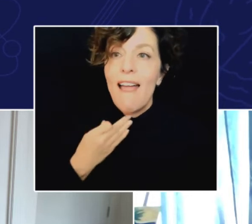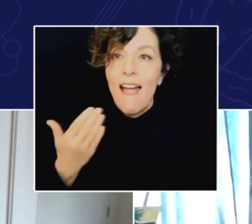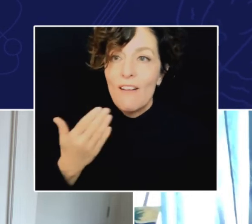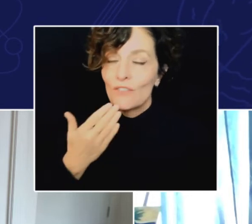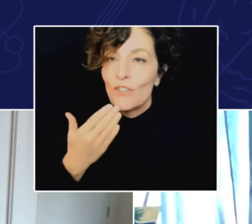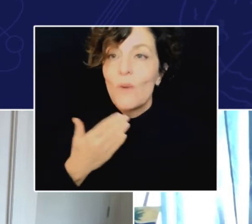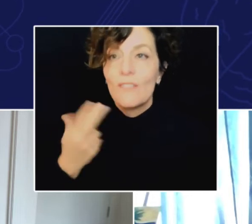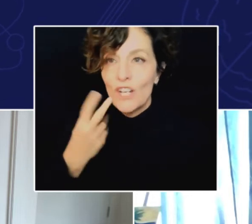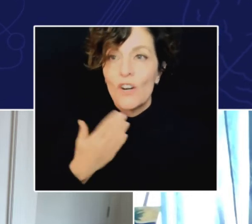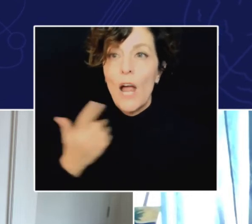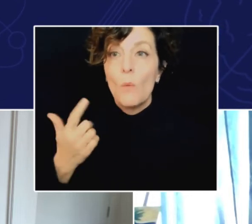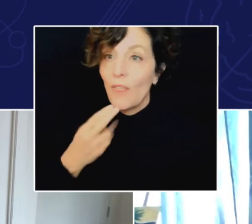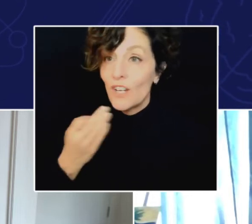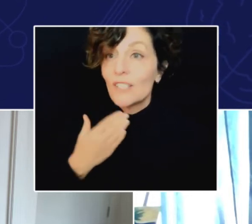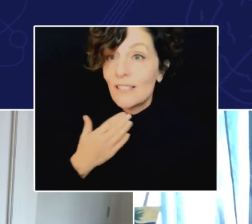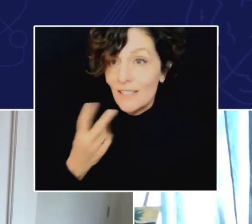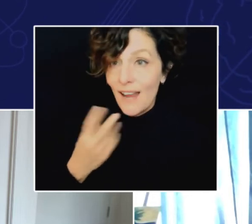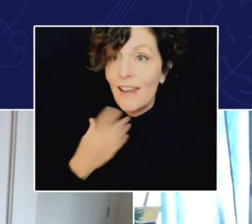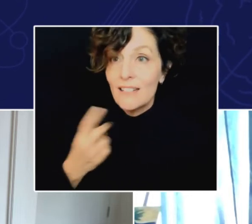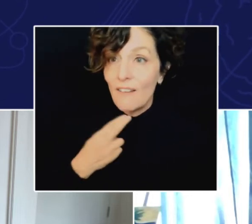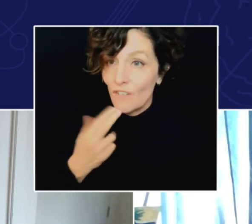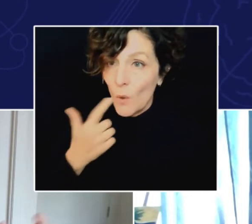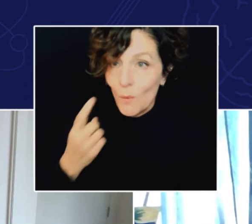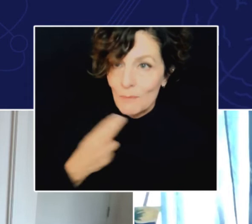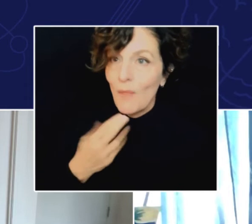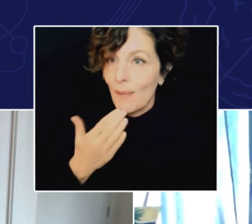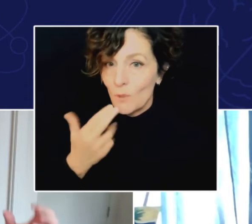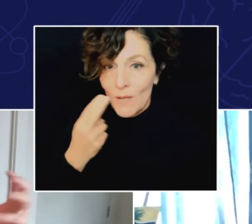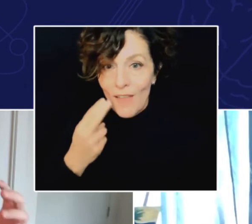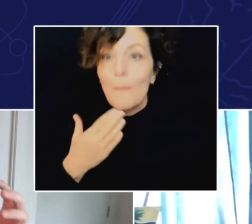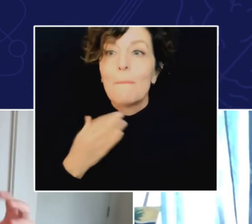figure out what they're saying, you know, individual words, put them together, make a sentence,